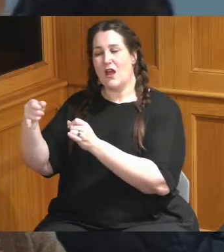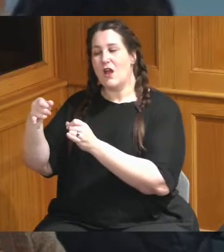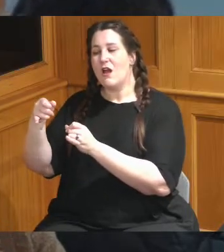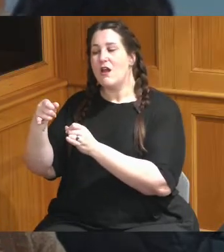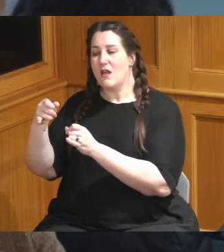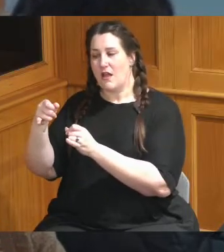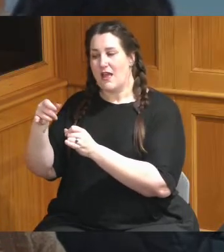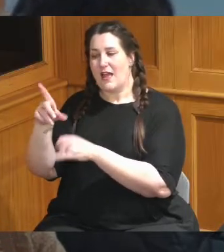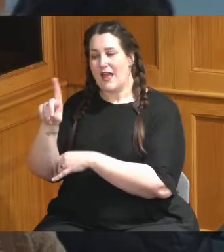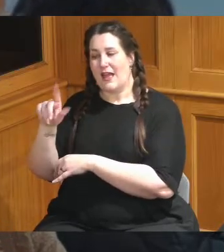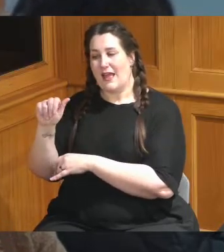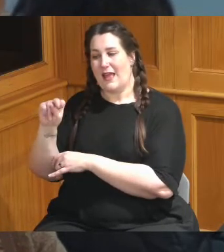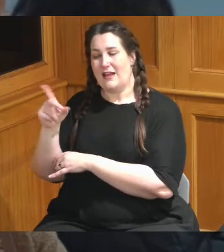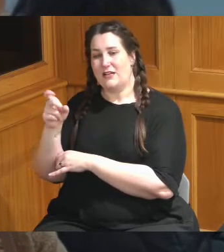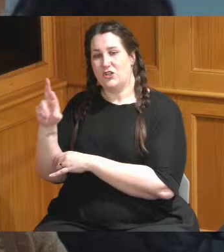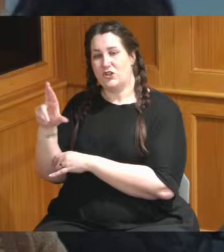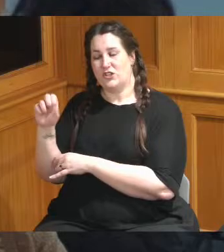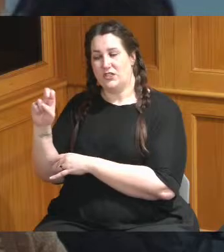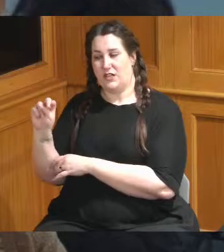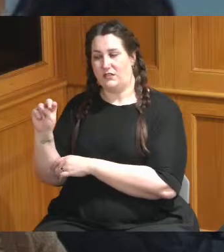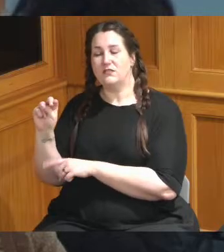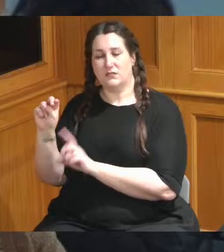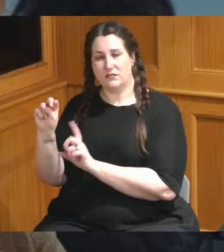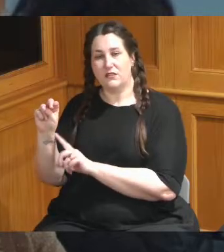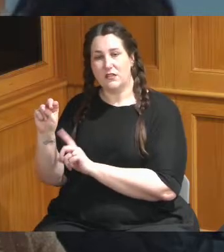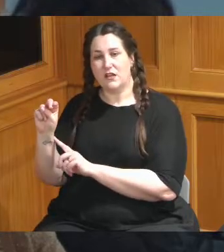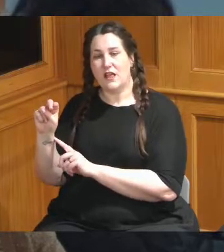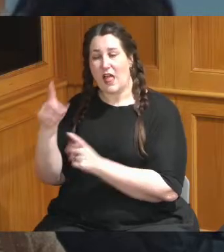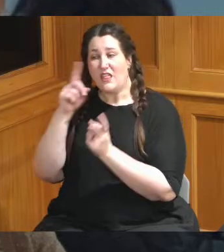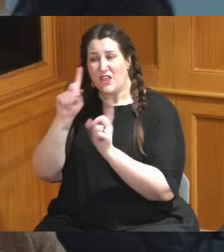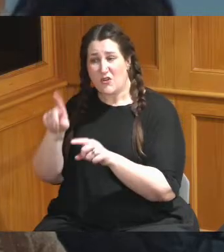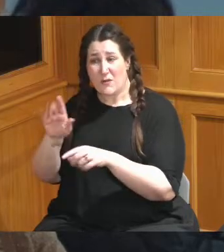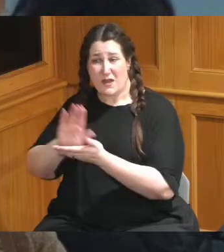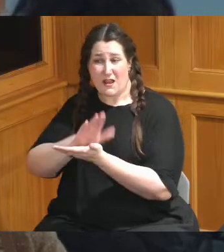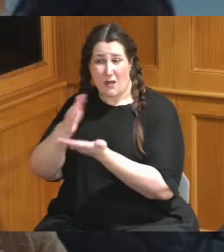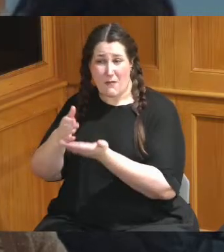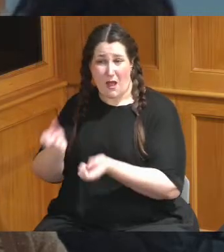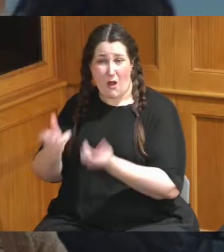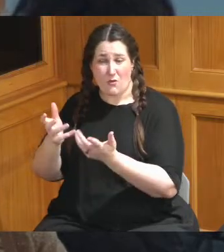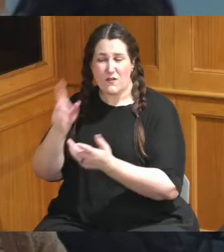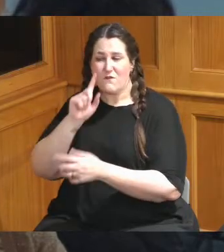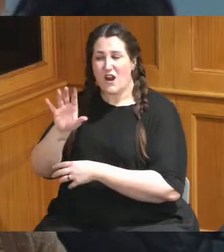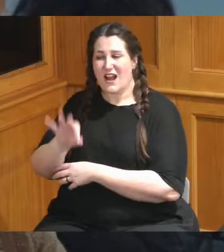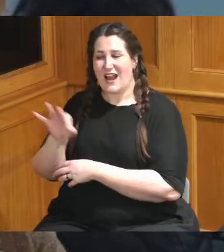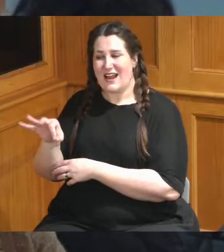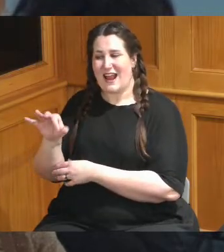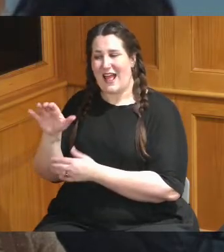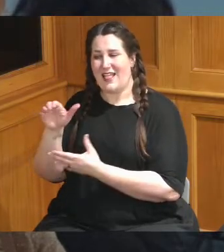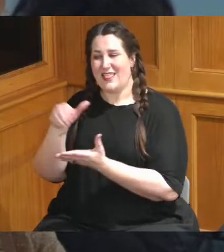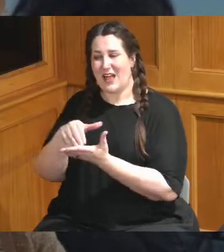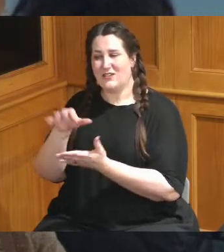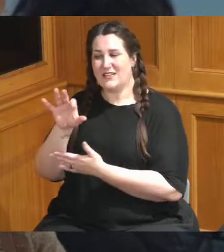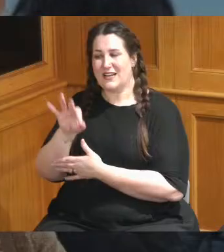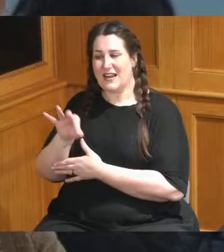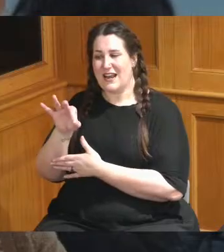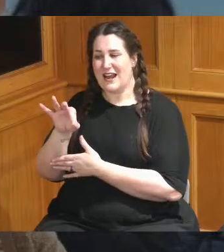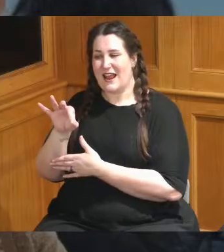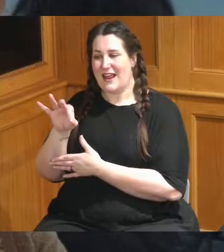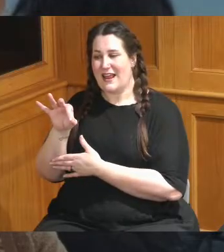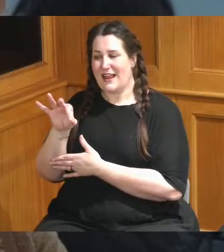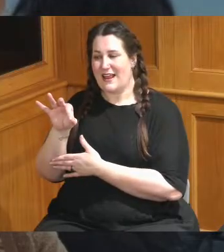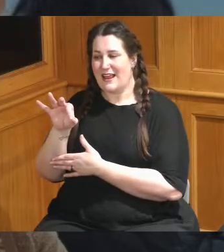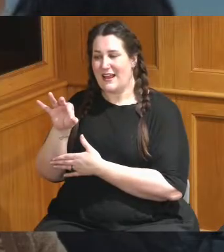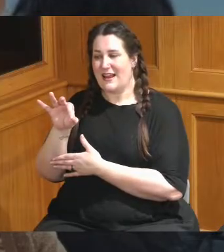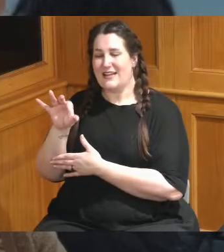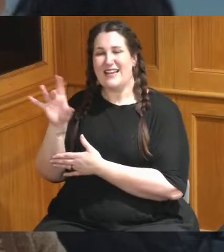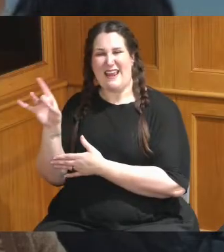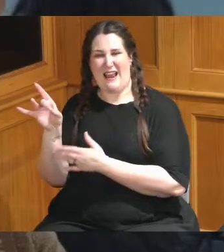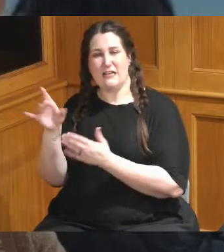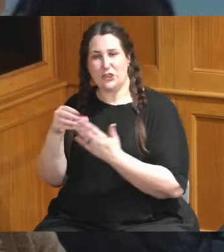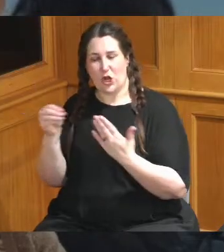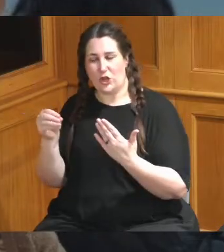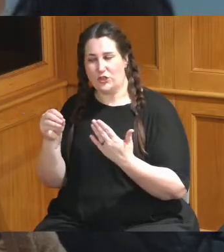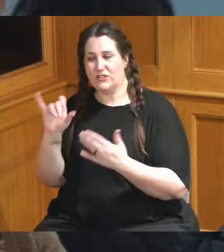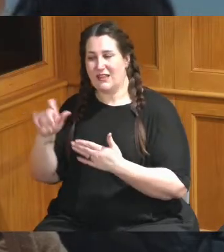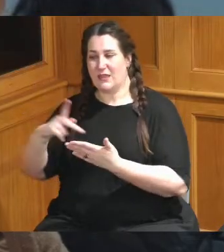Line in Anderson Township. the agreement amount is for $99,098. This was a project that we received